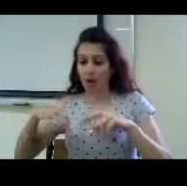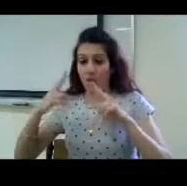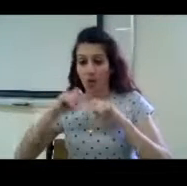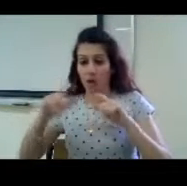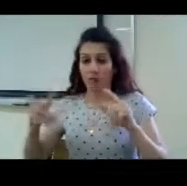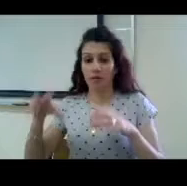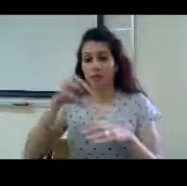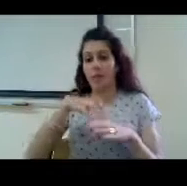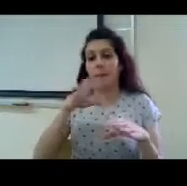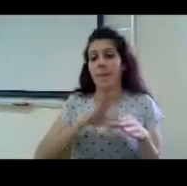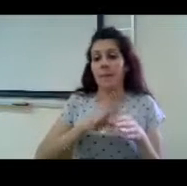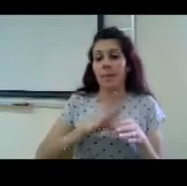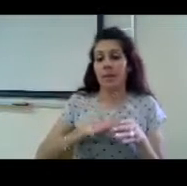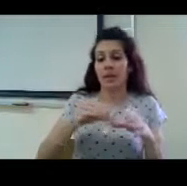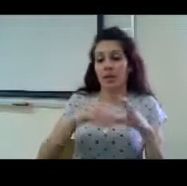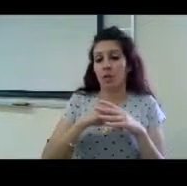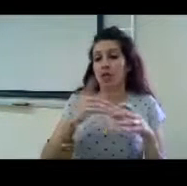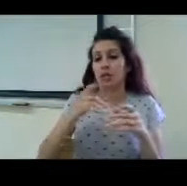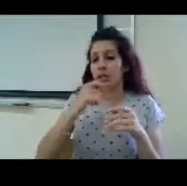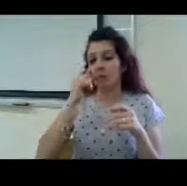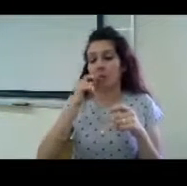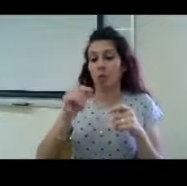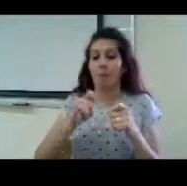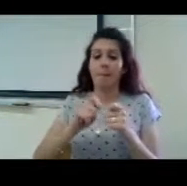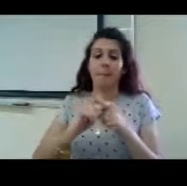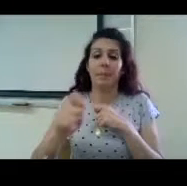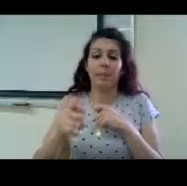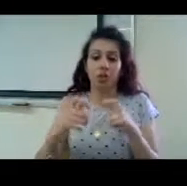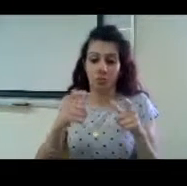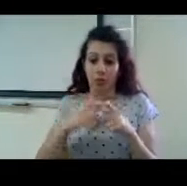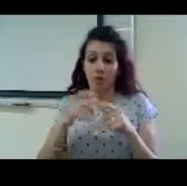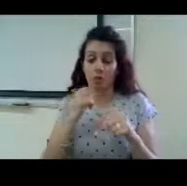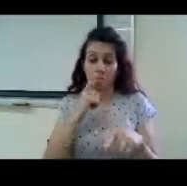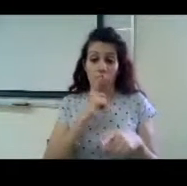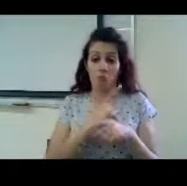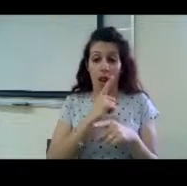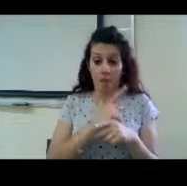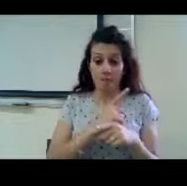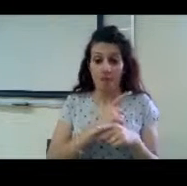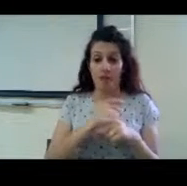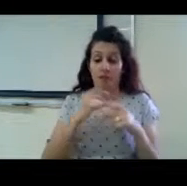thought Cove in nineteen was finished and yet it came back we've we know that